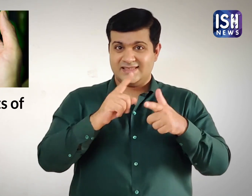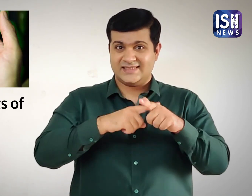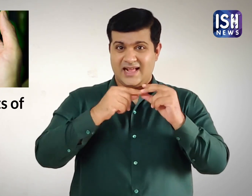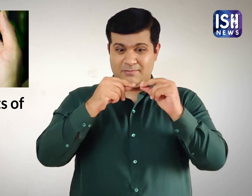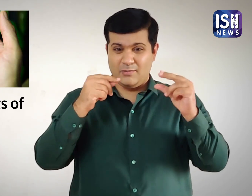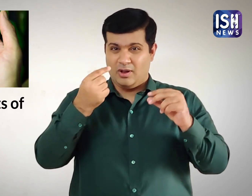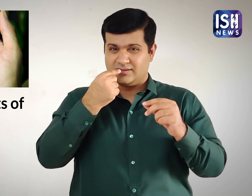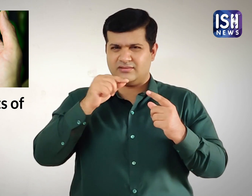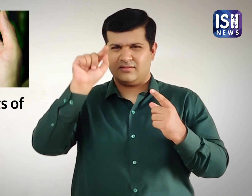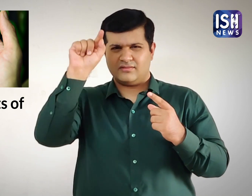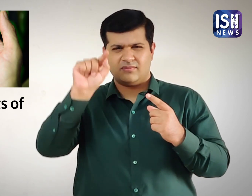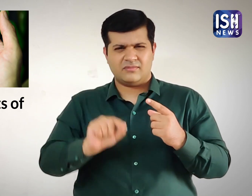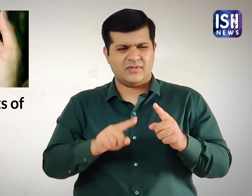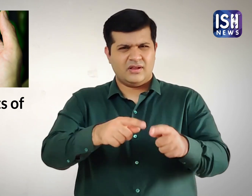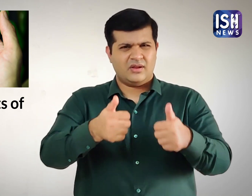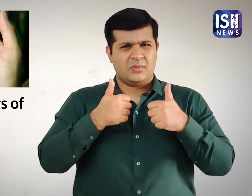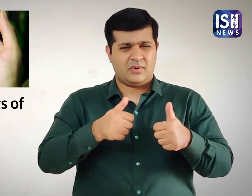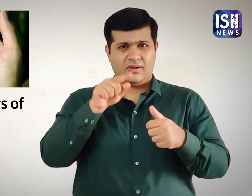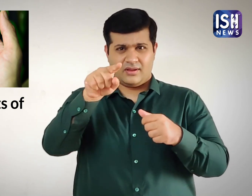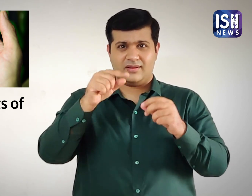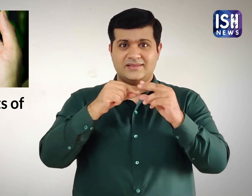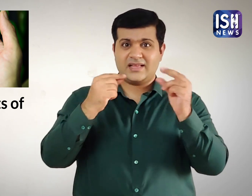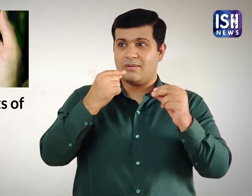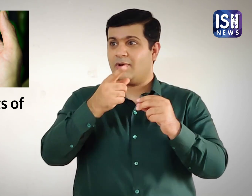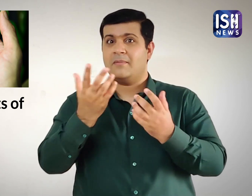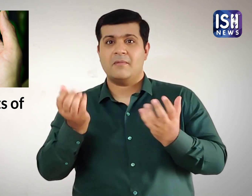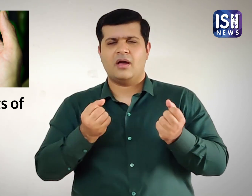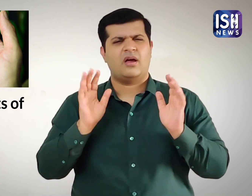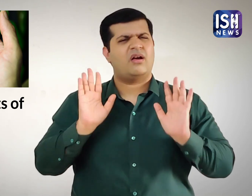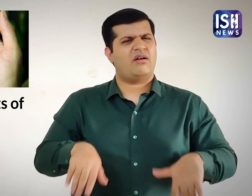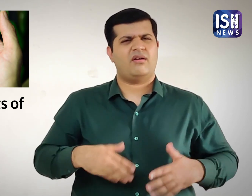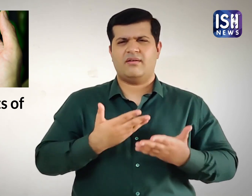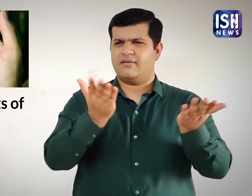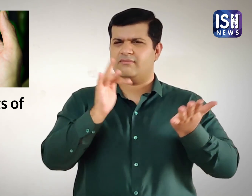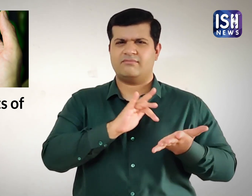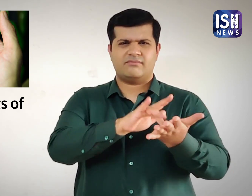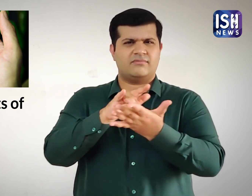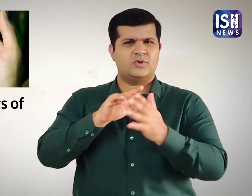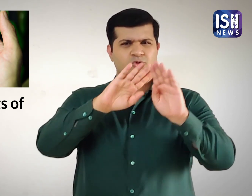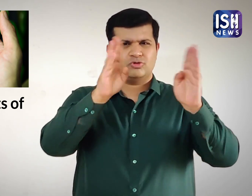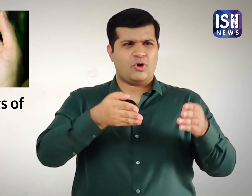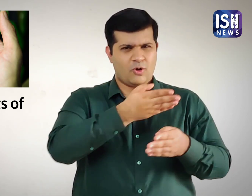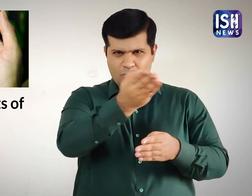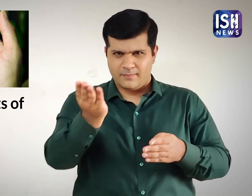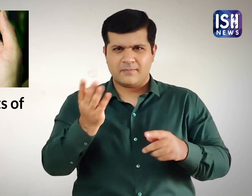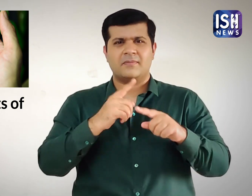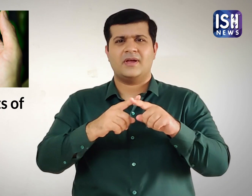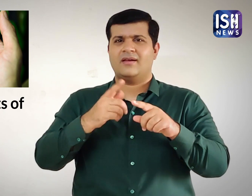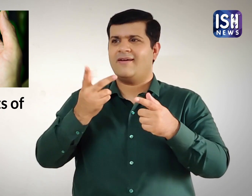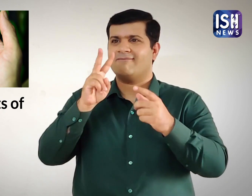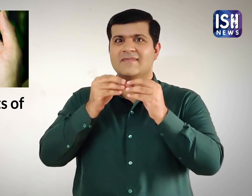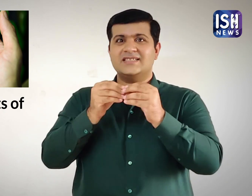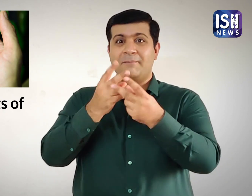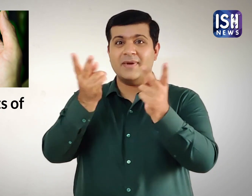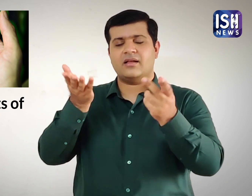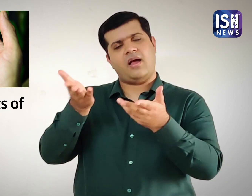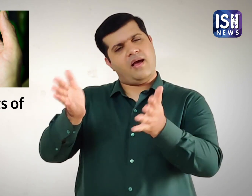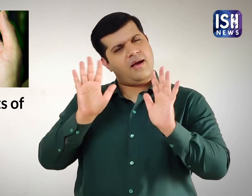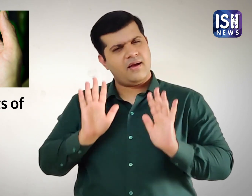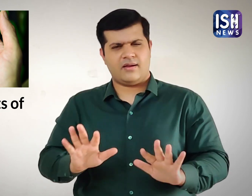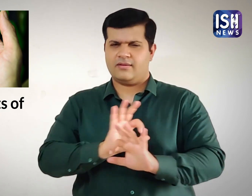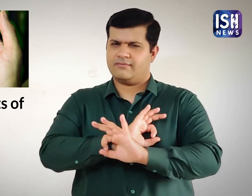Jalapenos are available in shops or with local vegetable vendors.